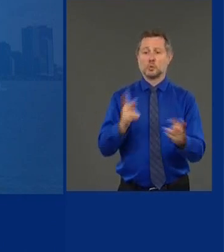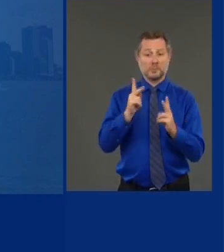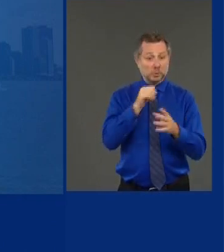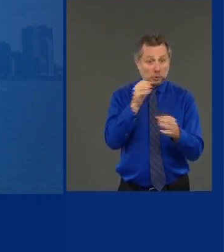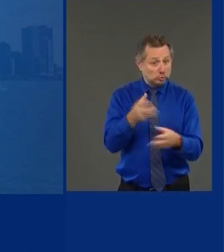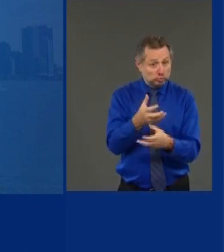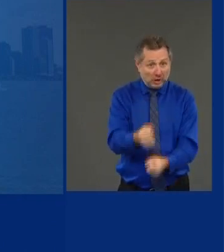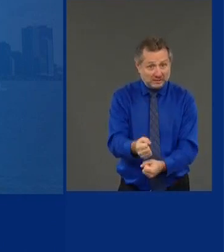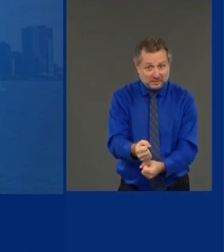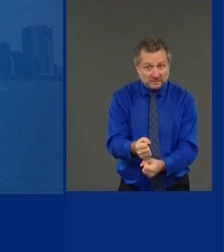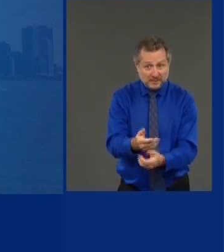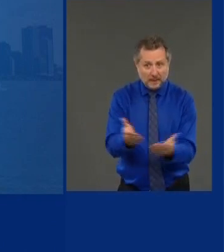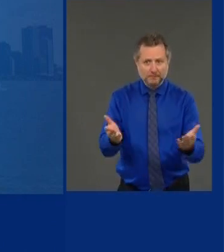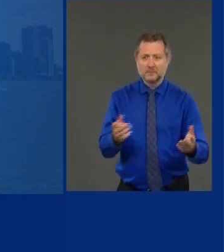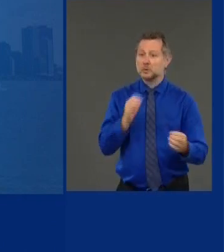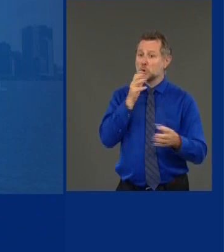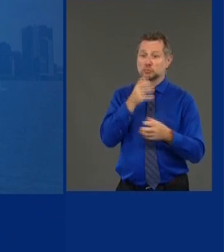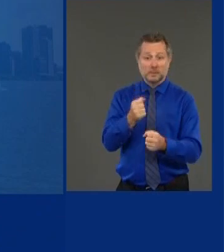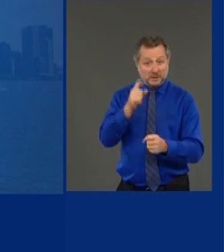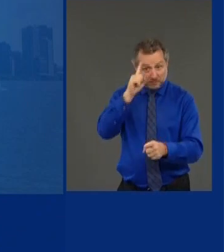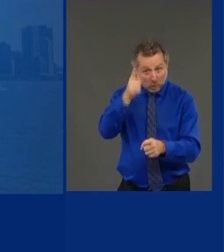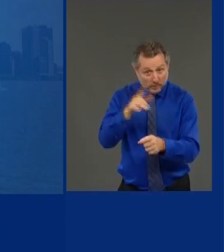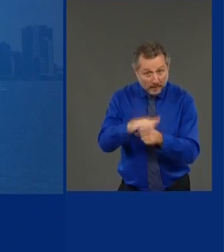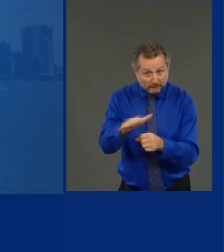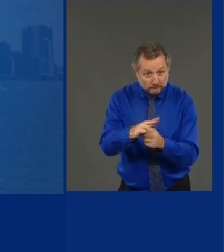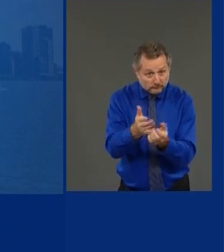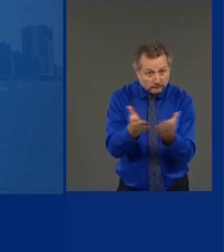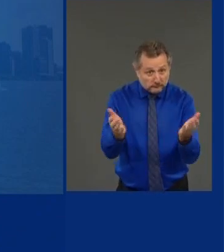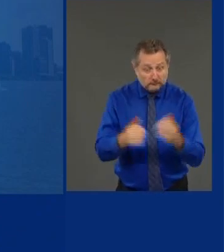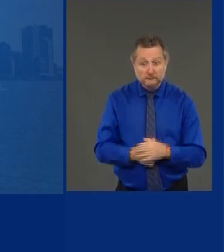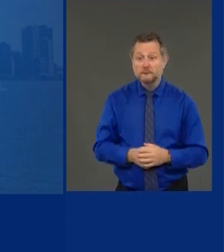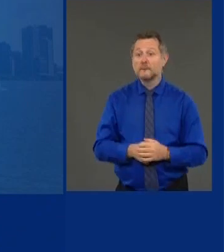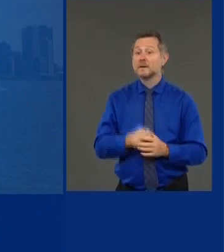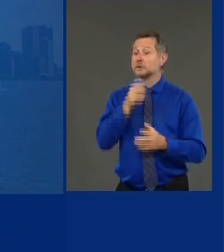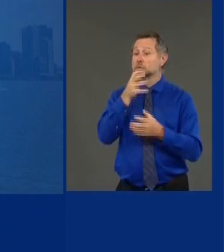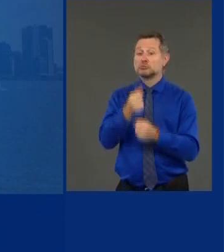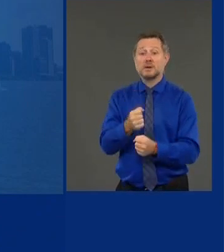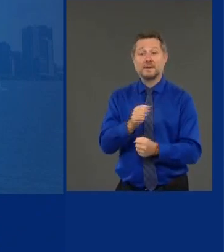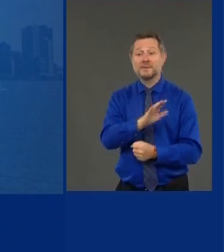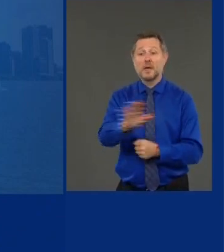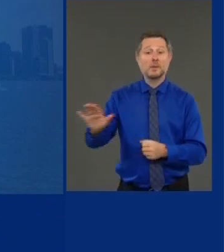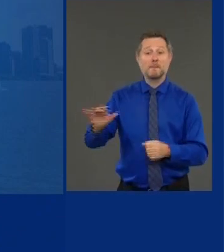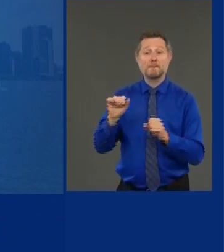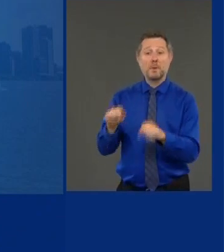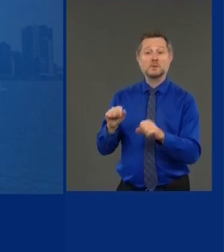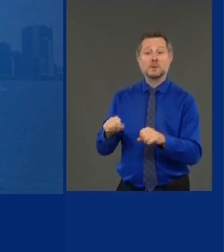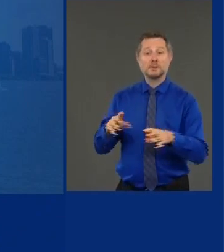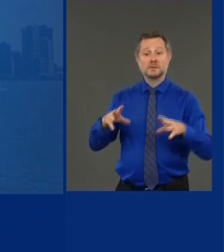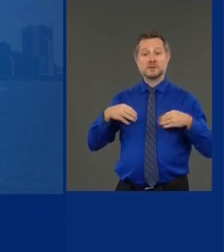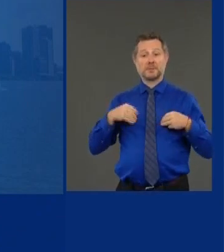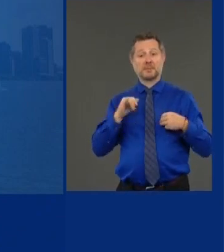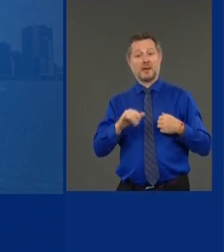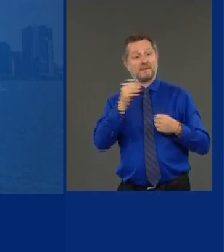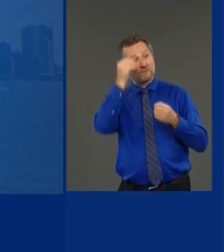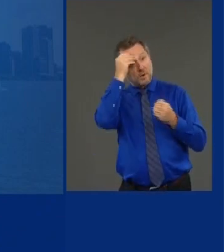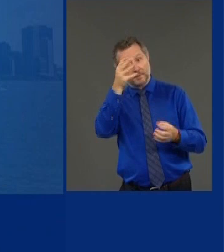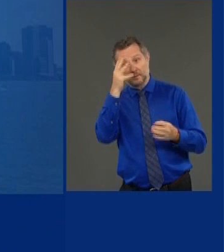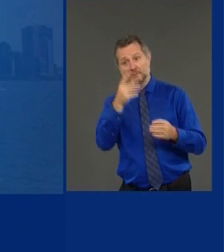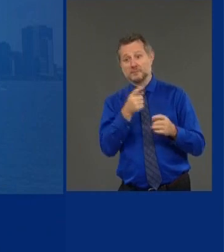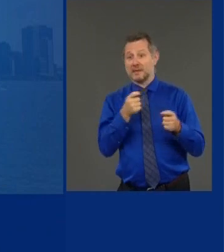THEY ARE SMARTER THAN YOU THINK. TRUST THE AMERICAN PEOPLE. AND IF YOU DON'T TRUST THEM AND YOU DON'T TRUST THEIR